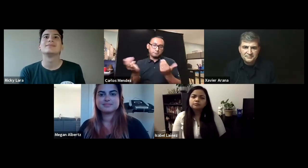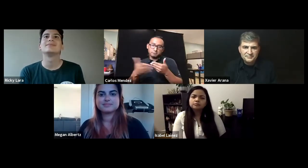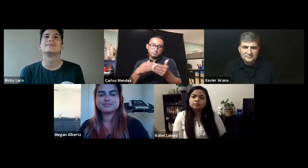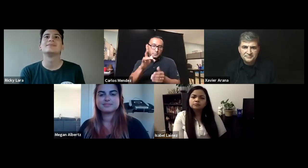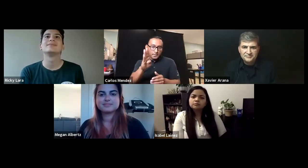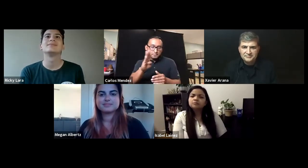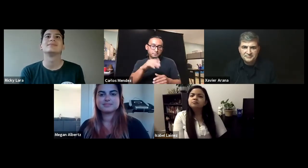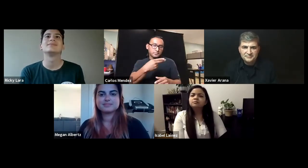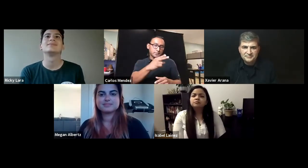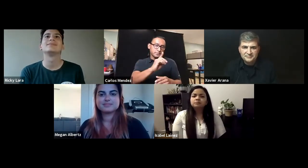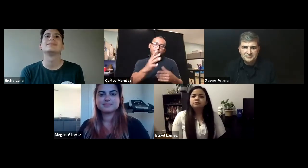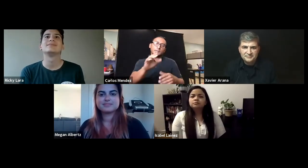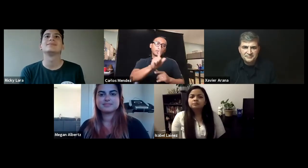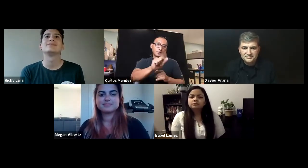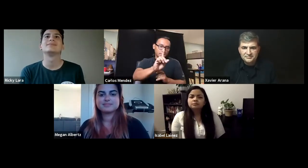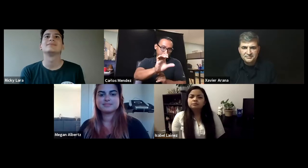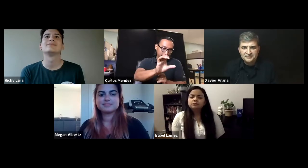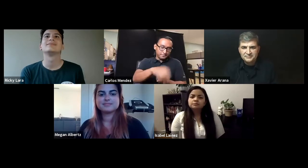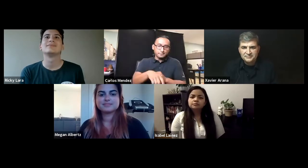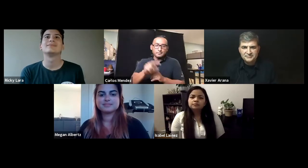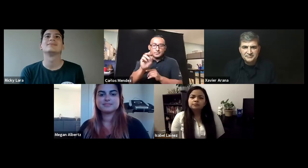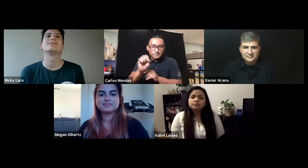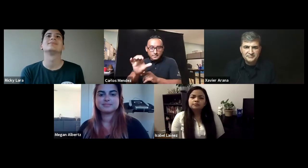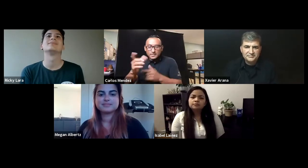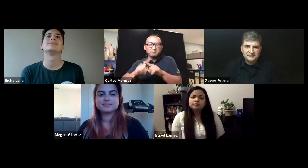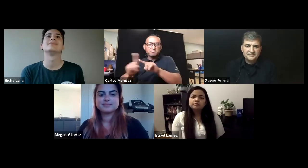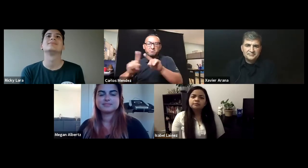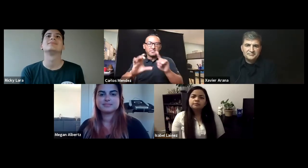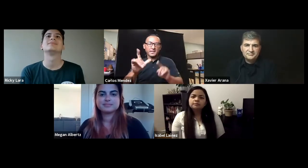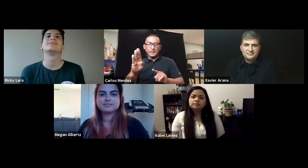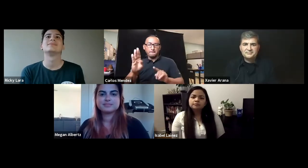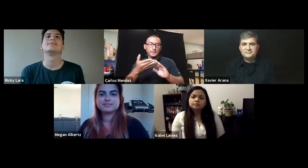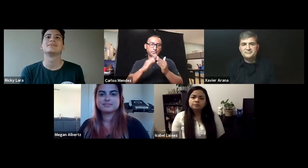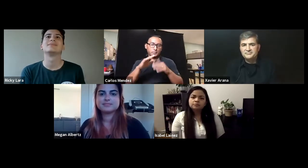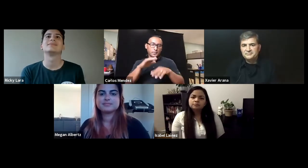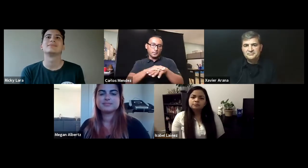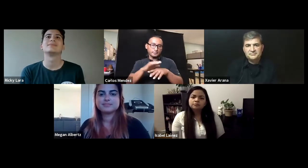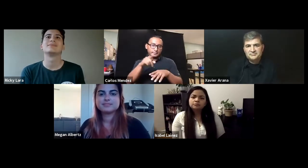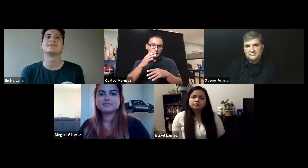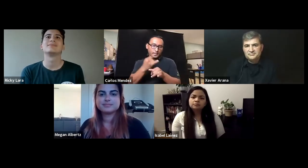and being involved in clubs, in the Latin... LatinX Deaf Club.